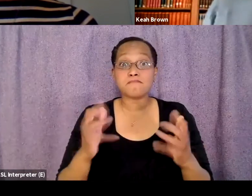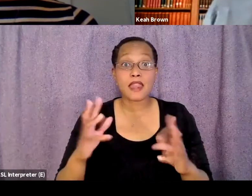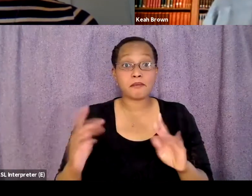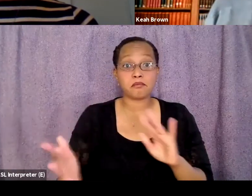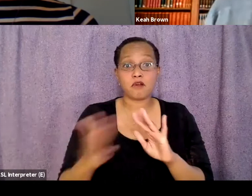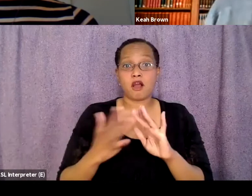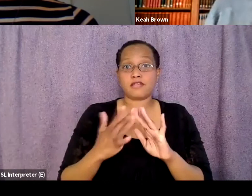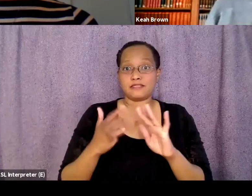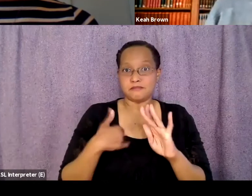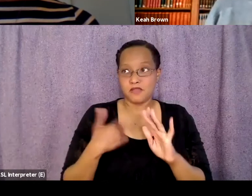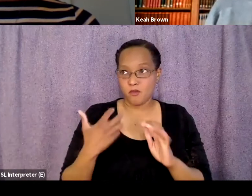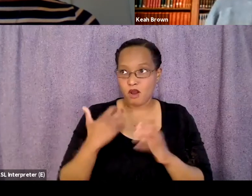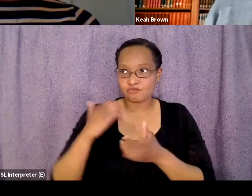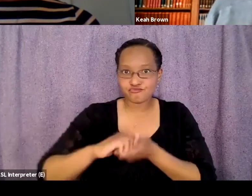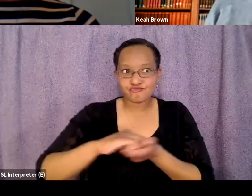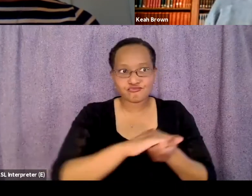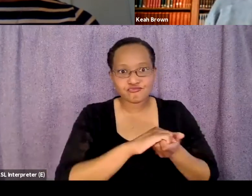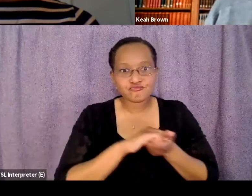and basically what I did was put them on like.